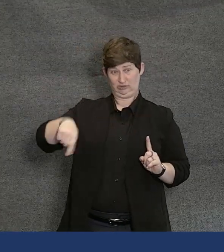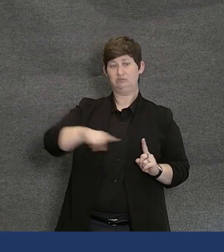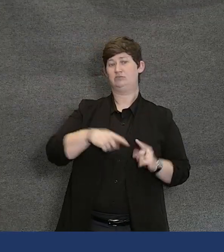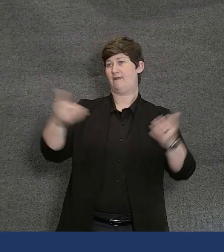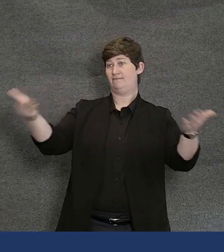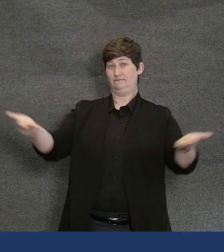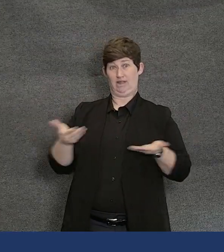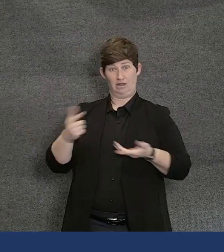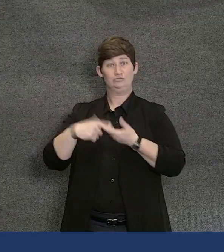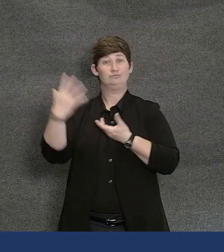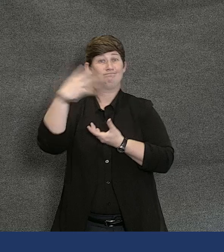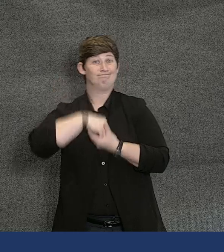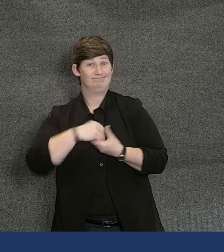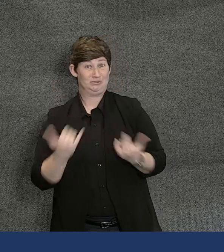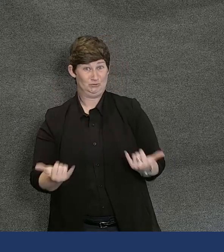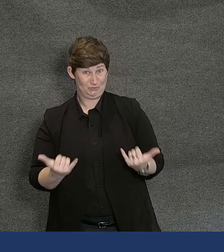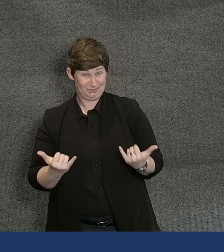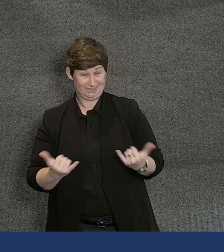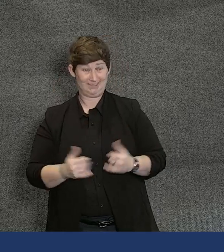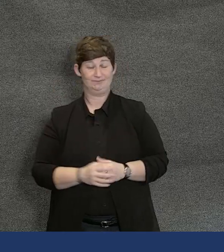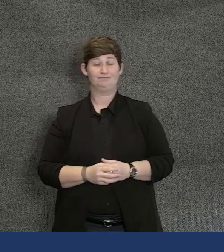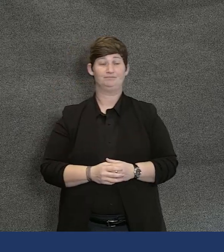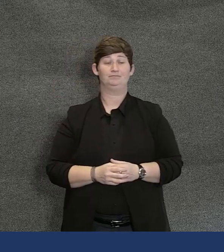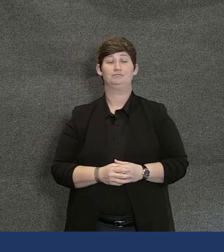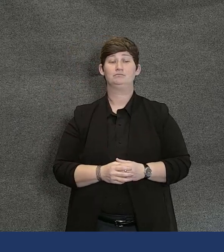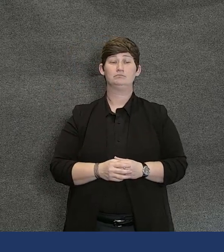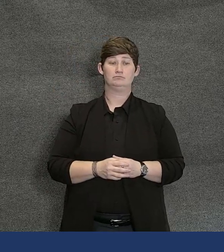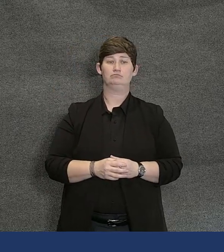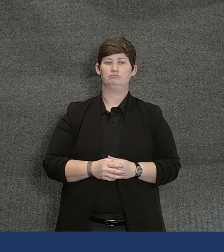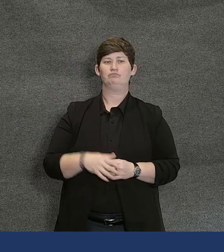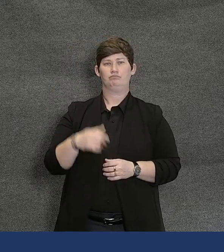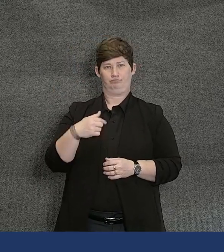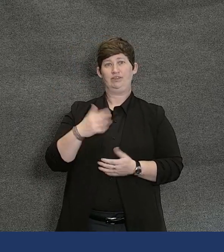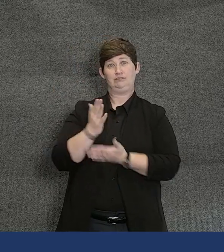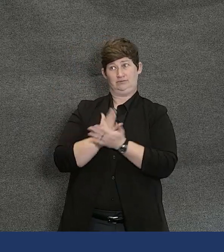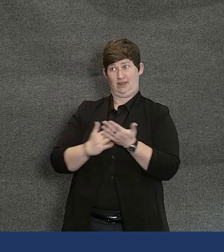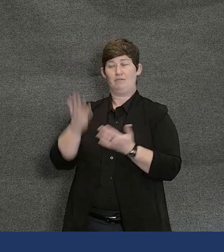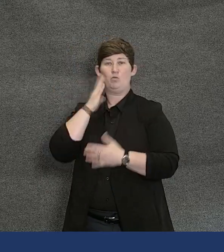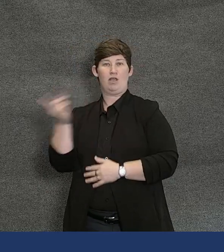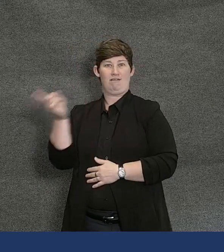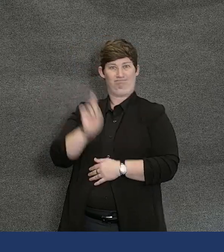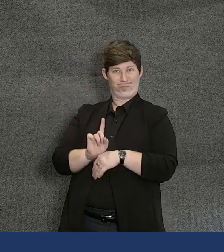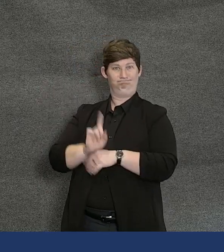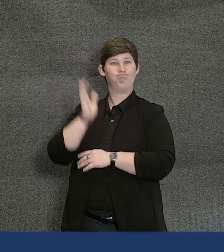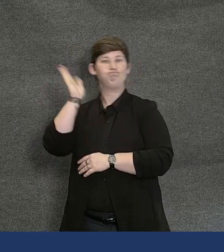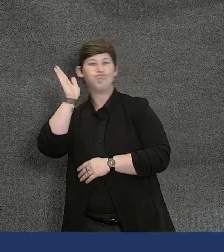However, those legislators who are speaking, sharing remarks, or participating in a panel today